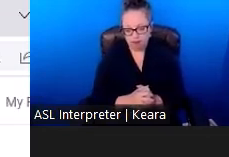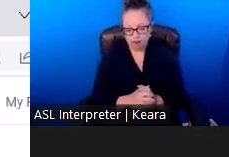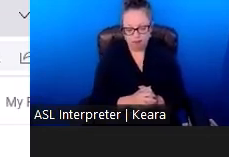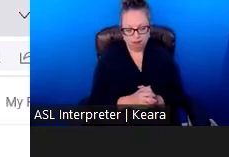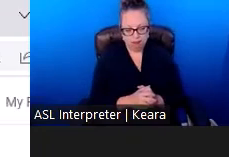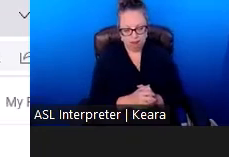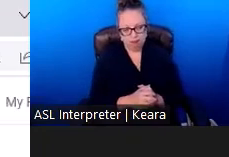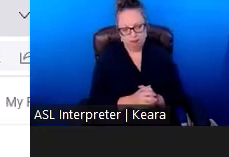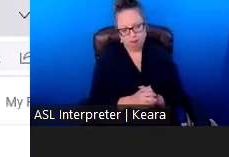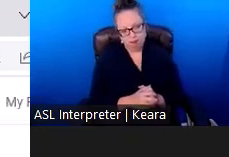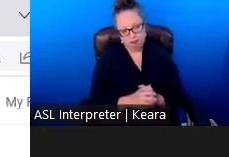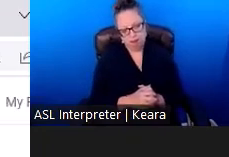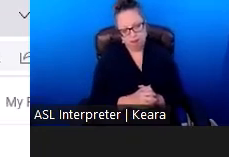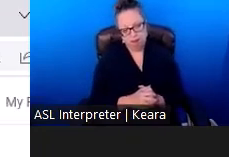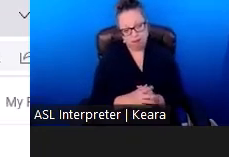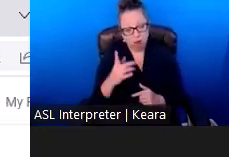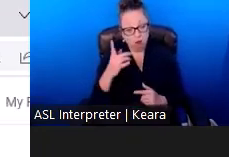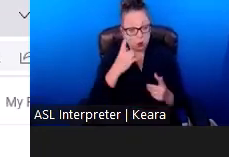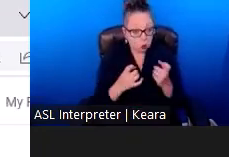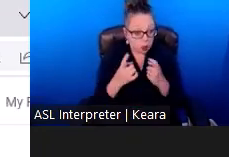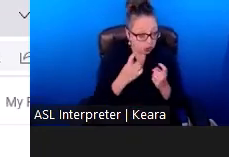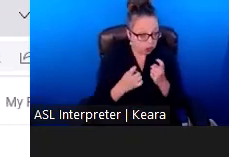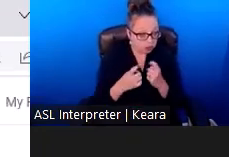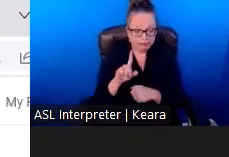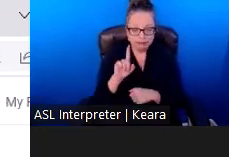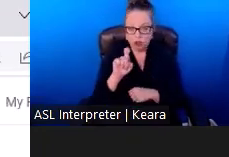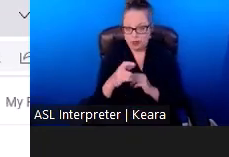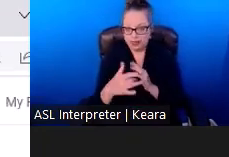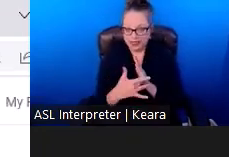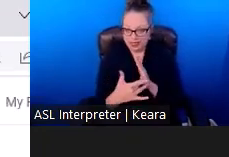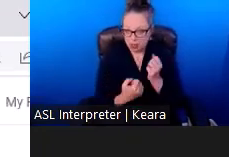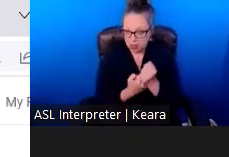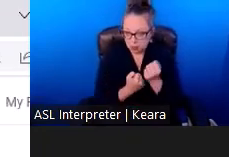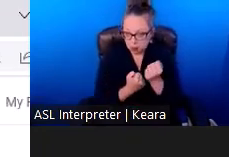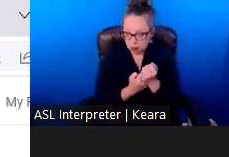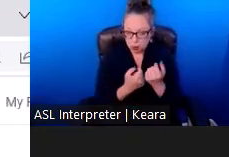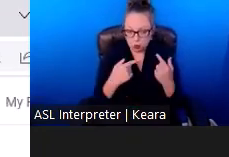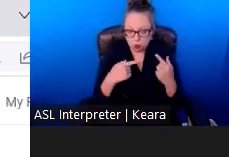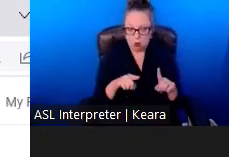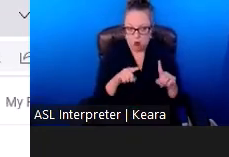If you have a question or need technical assistance as you are completing your application, click